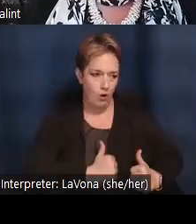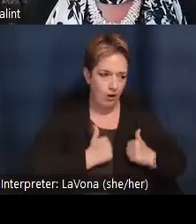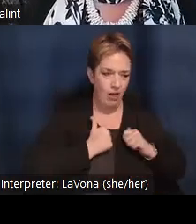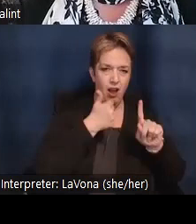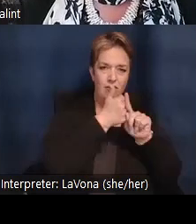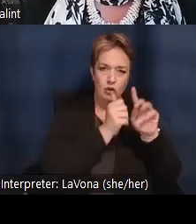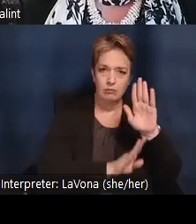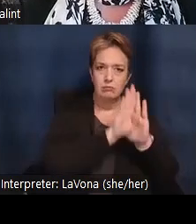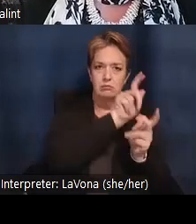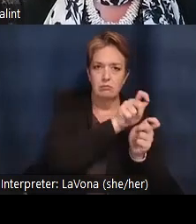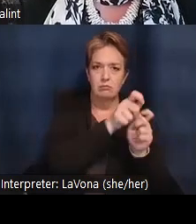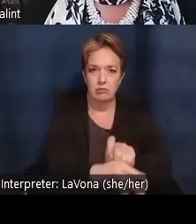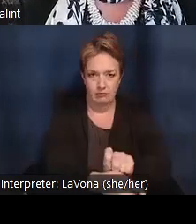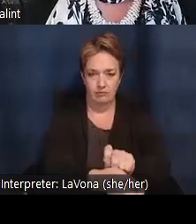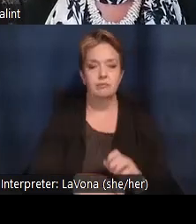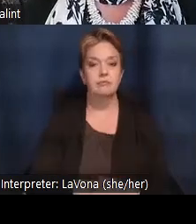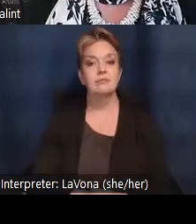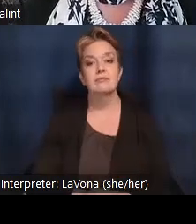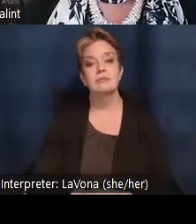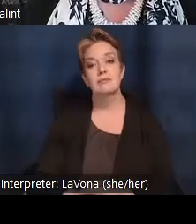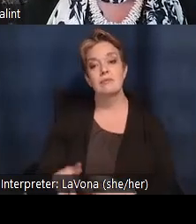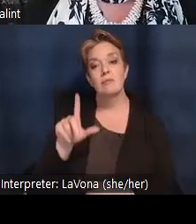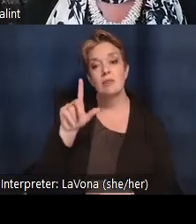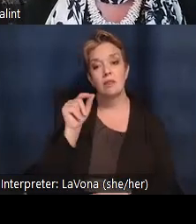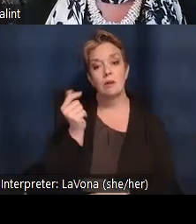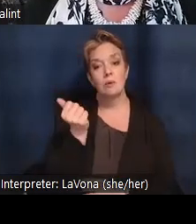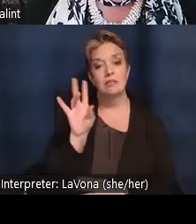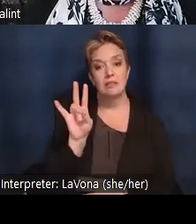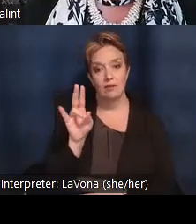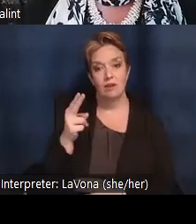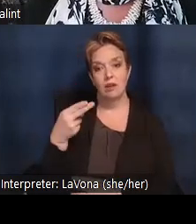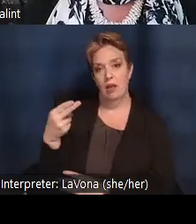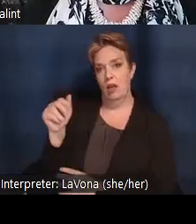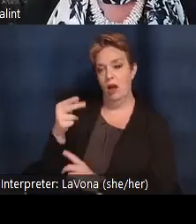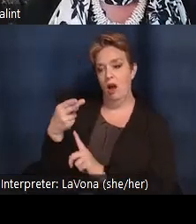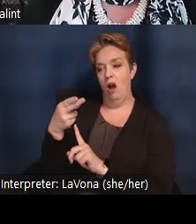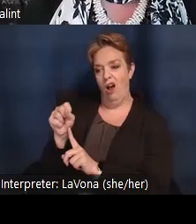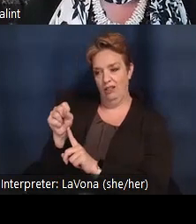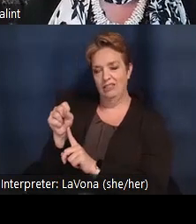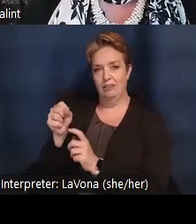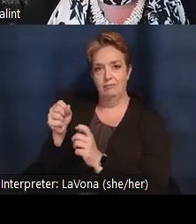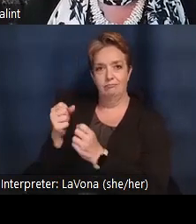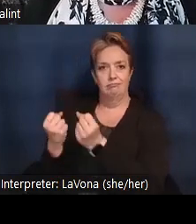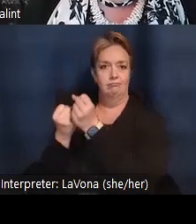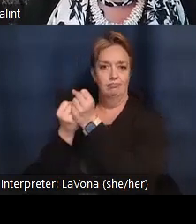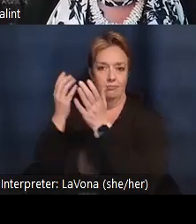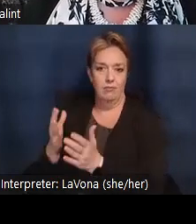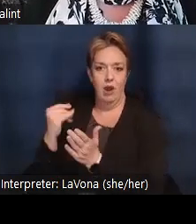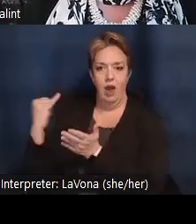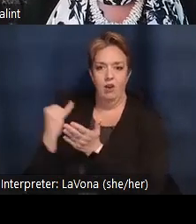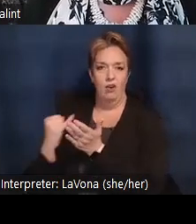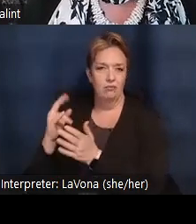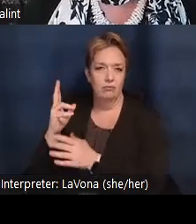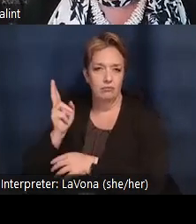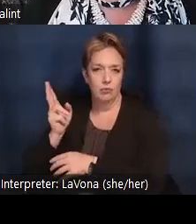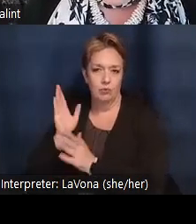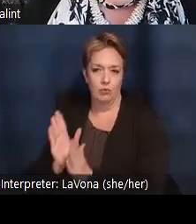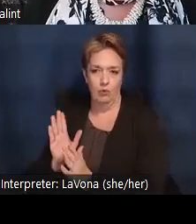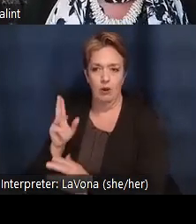In 2017, HAHS champion and advisory chair, art historian Wanda Corn set off on her own journey